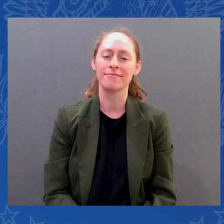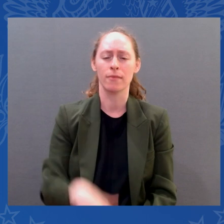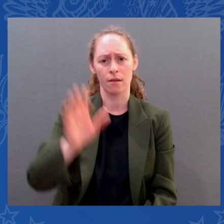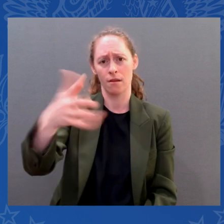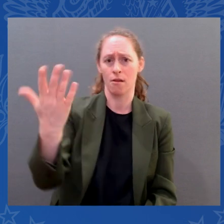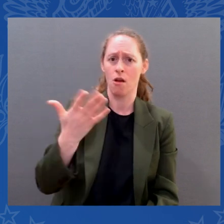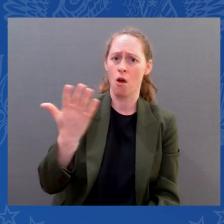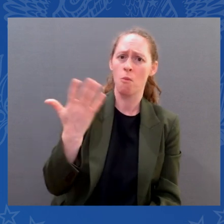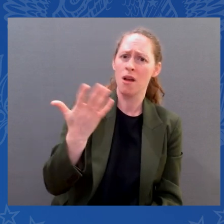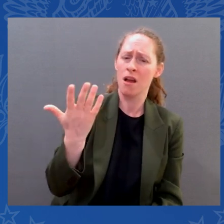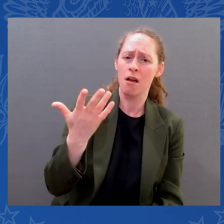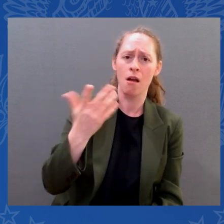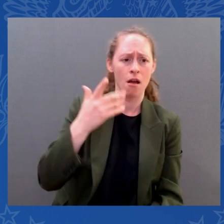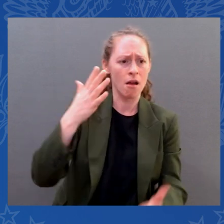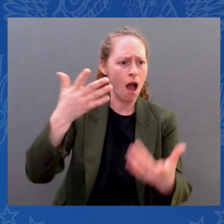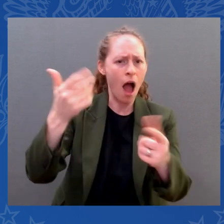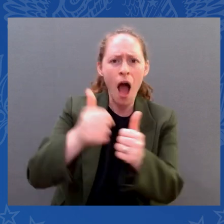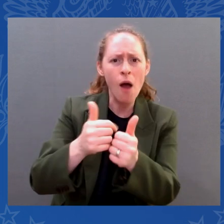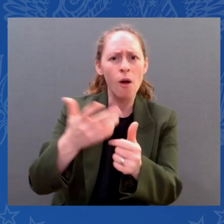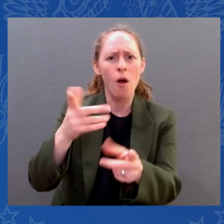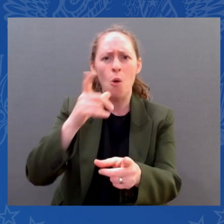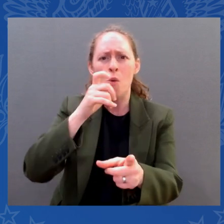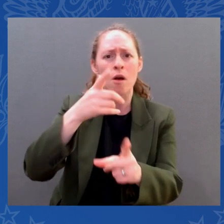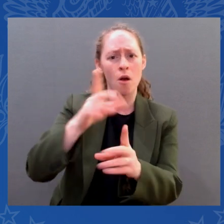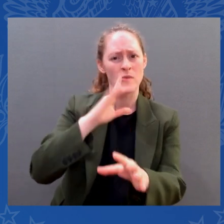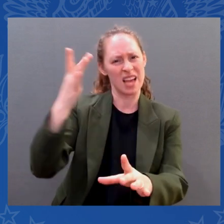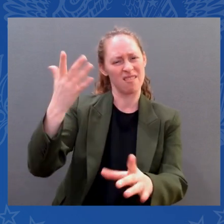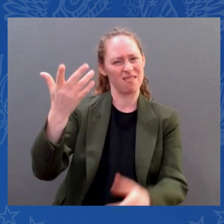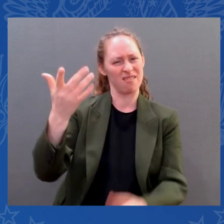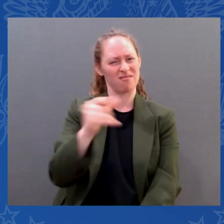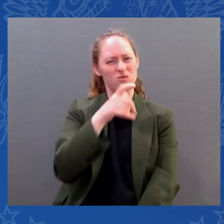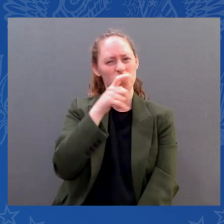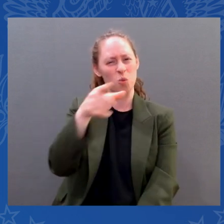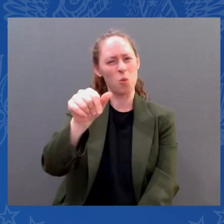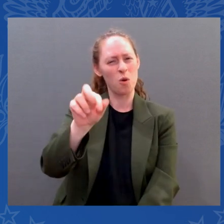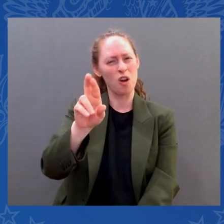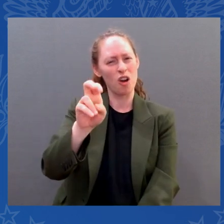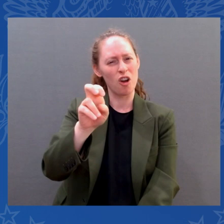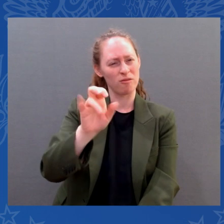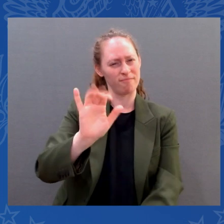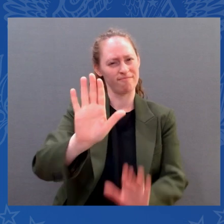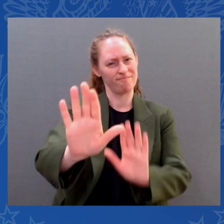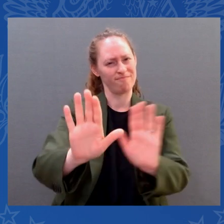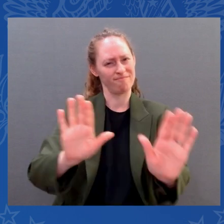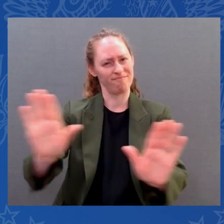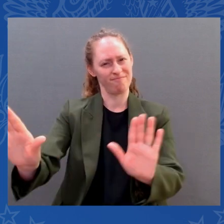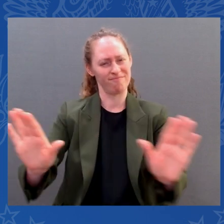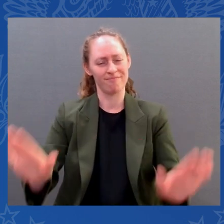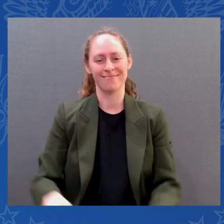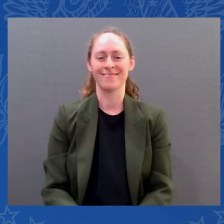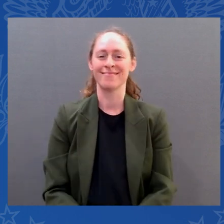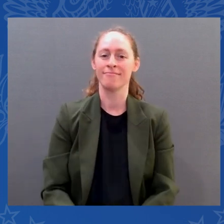And all of it is an embodiment of so many of you here today. Leaders in civil rights like Karen Nagasaki